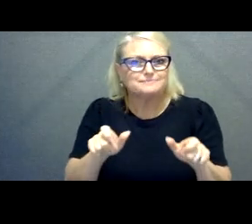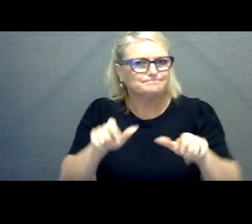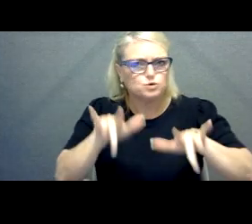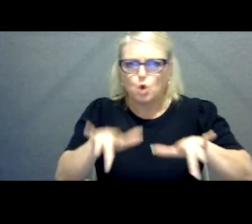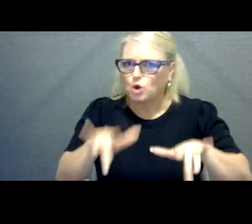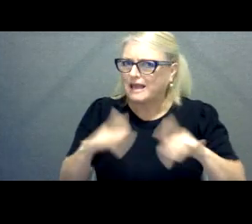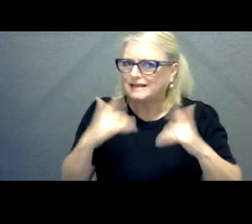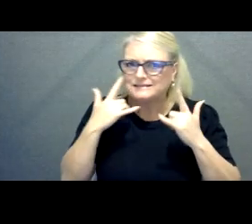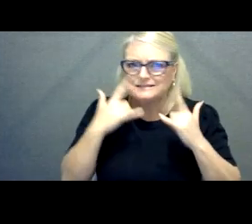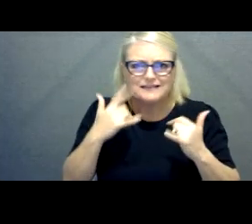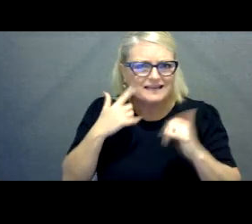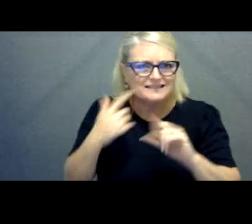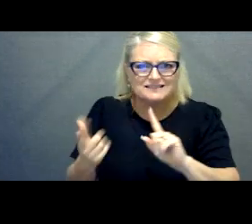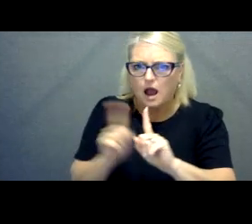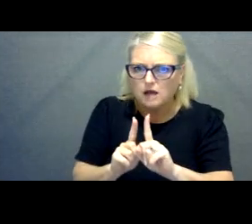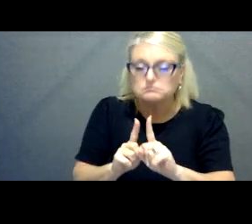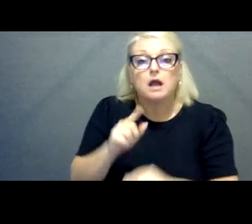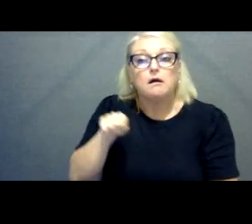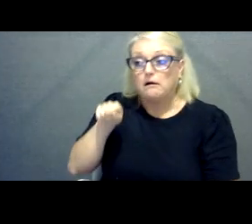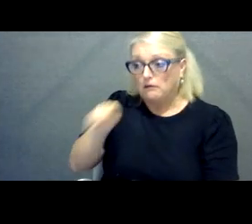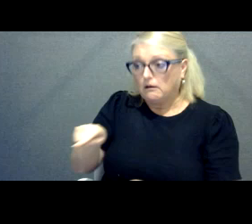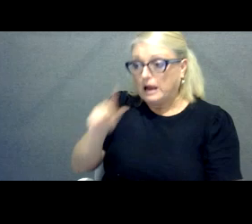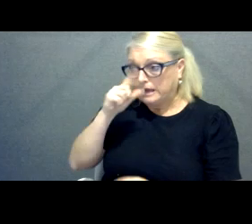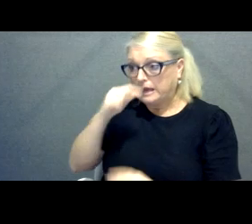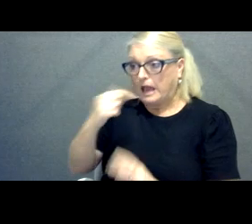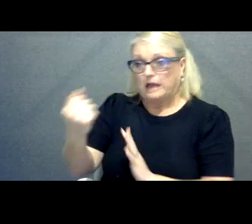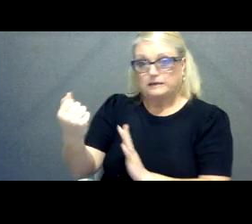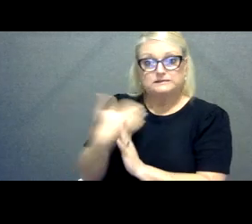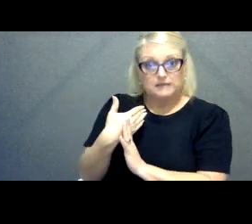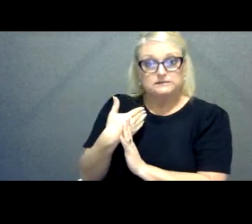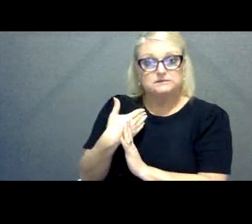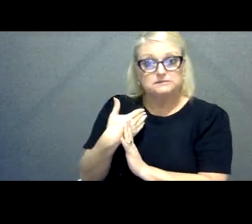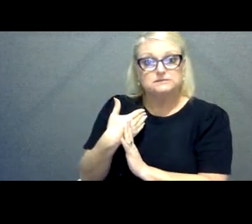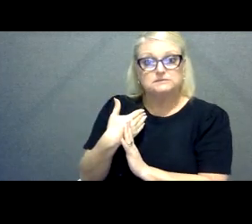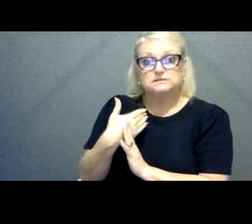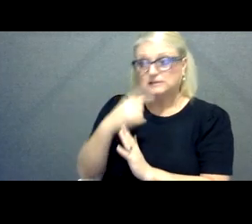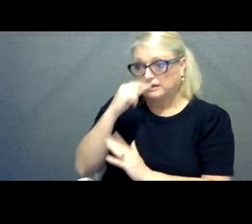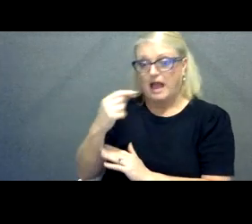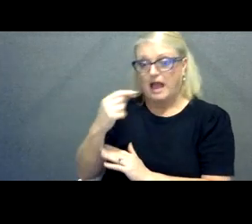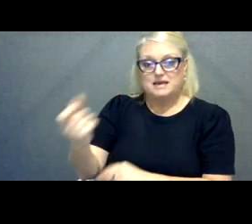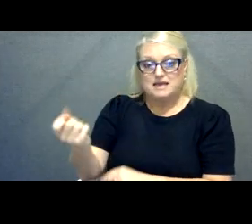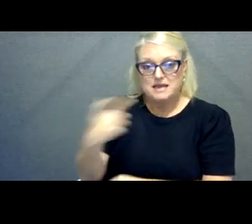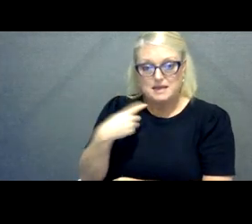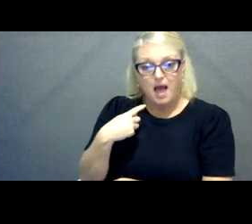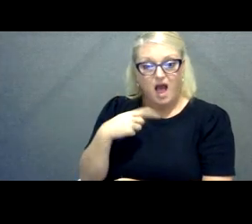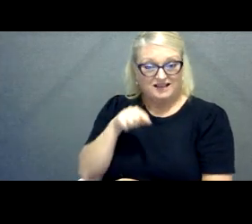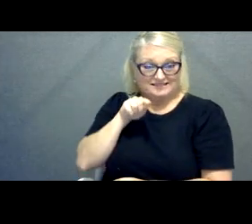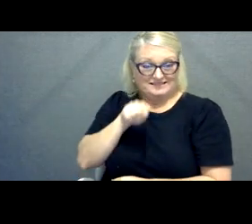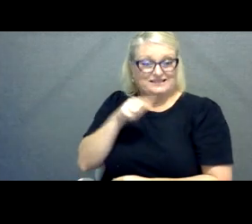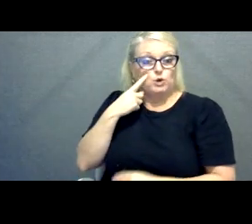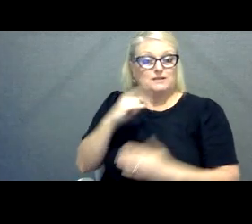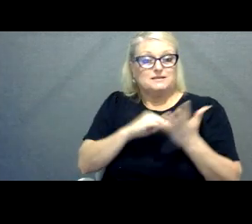directly to us so there's an email address there um on the the PowerPoint slide they can also hand